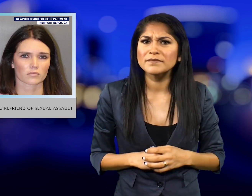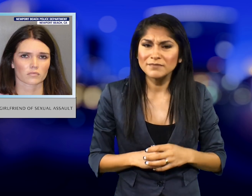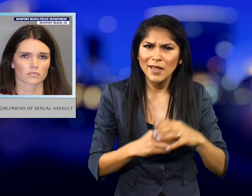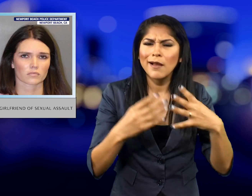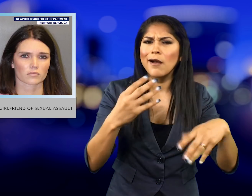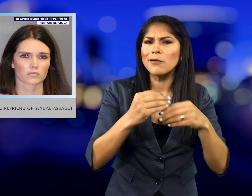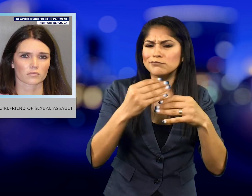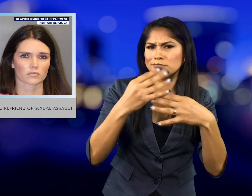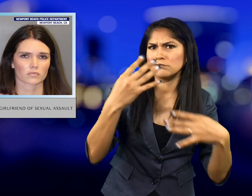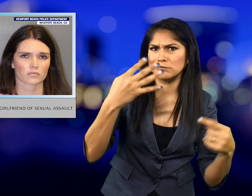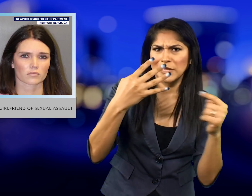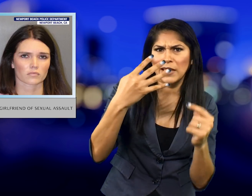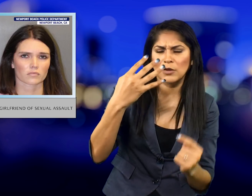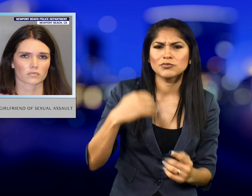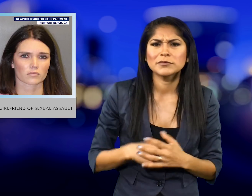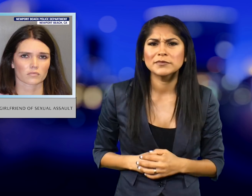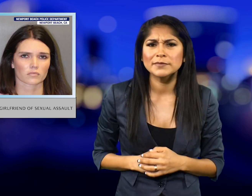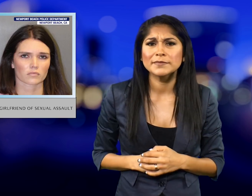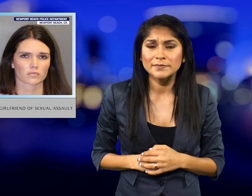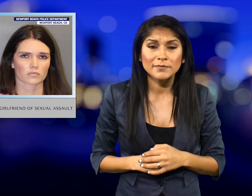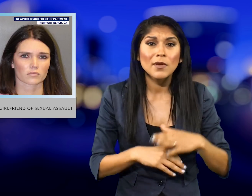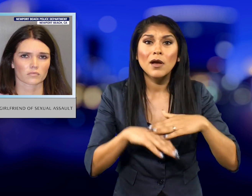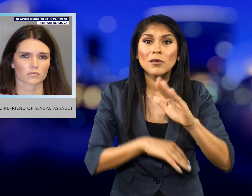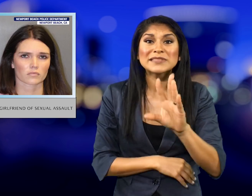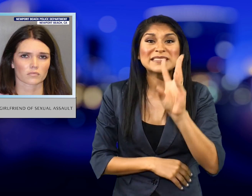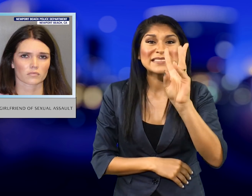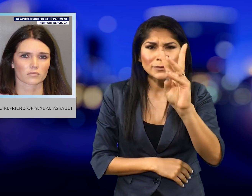More than six women have come forward to accuse the pair of